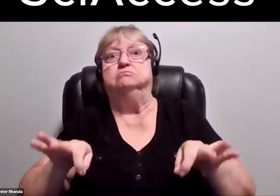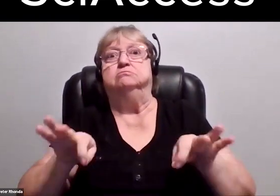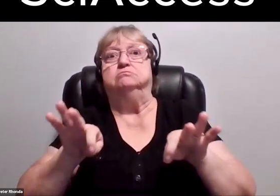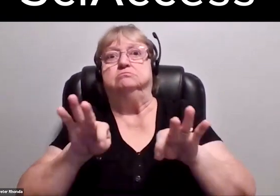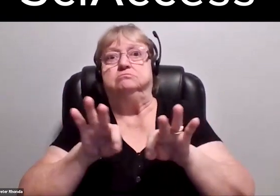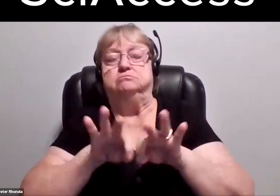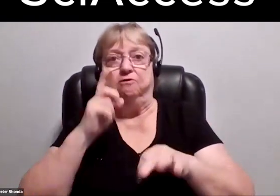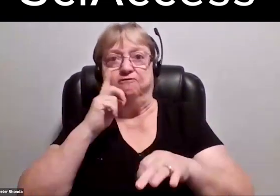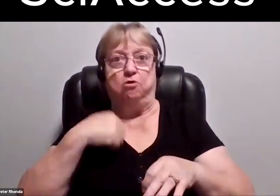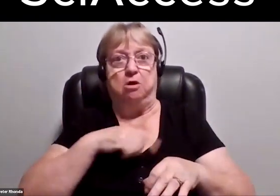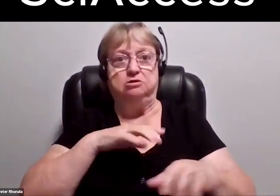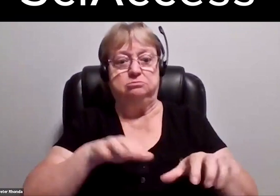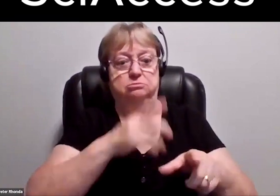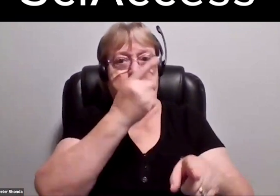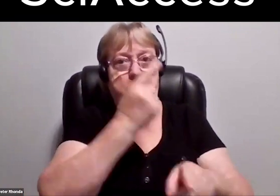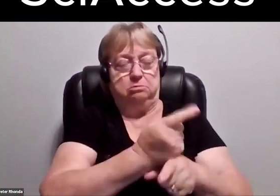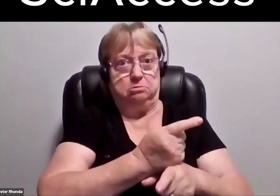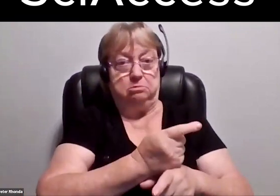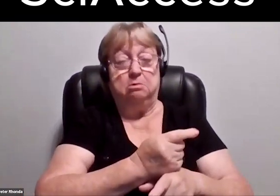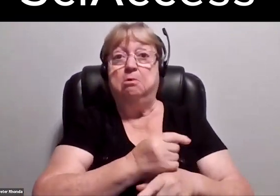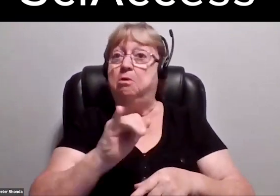Also, it shows that we value their feedback